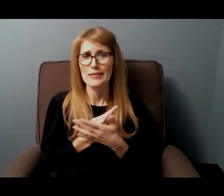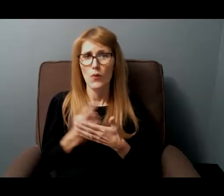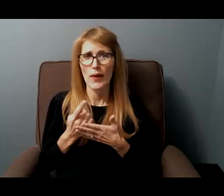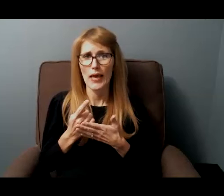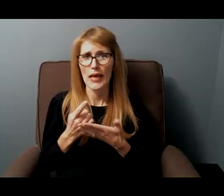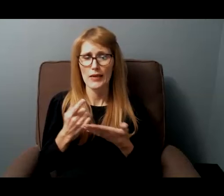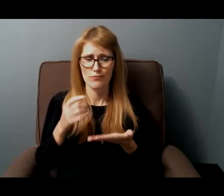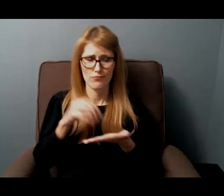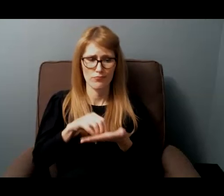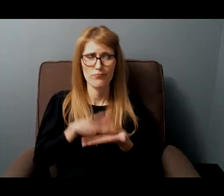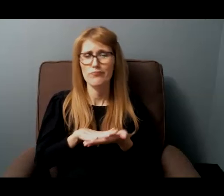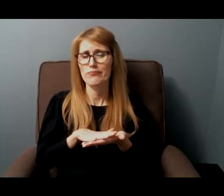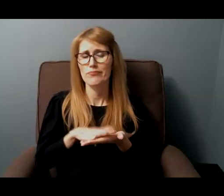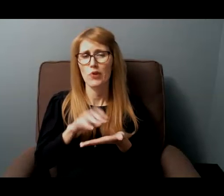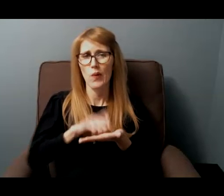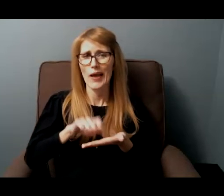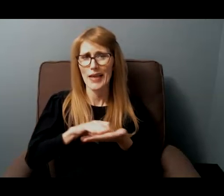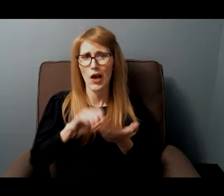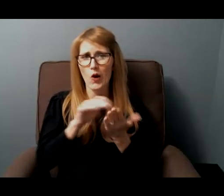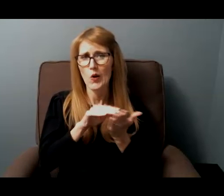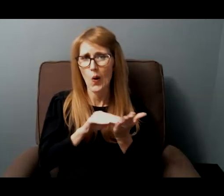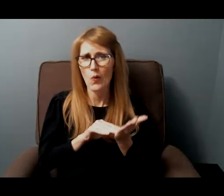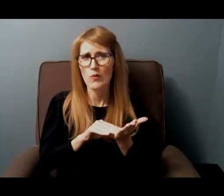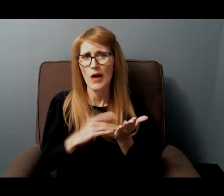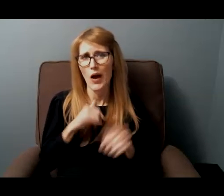you have somewhere every week you make a note of worked five hours in the business, worked